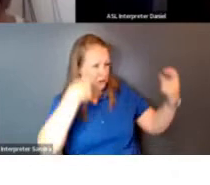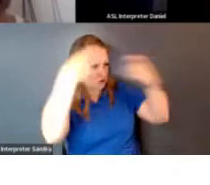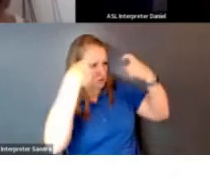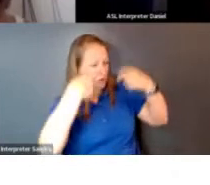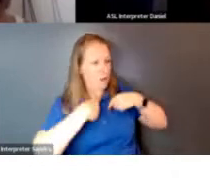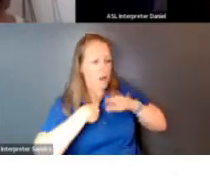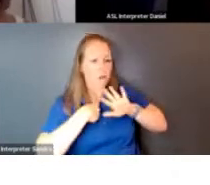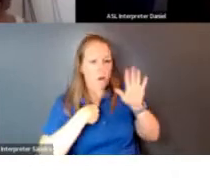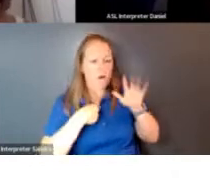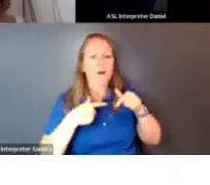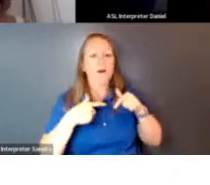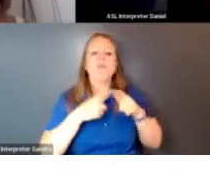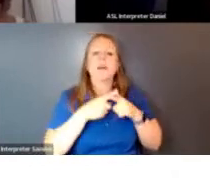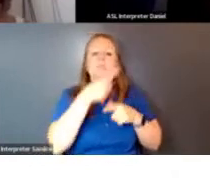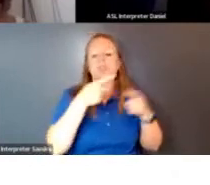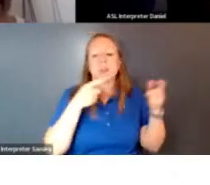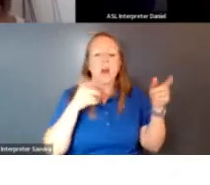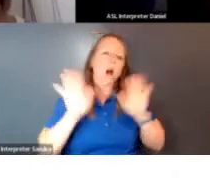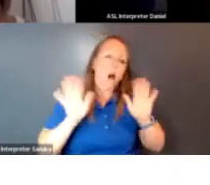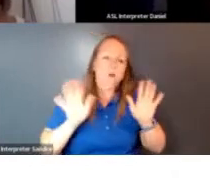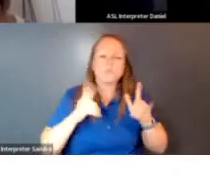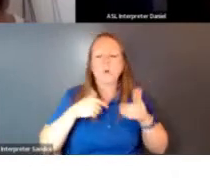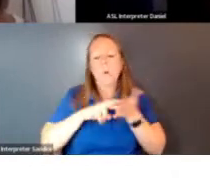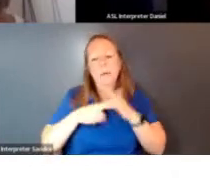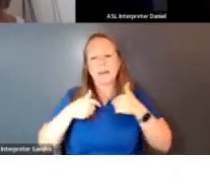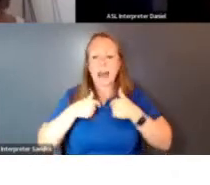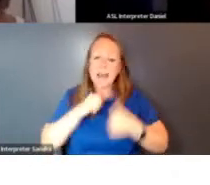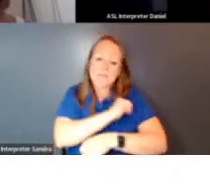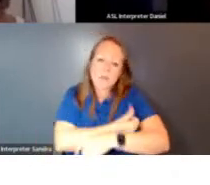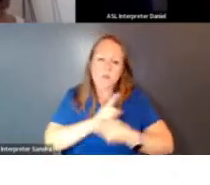tried to explain that she meant she had the authority to ensure that program guidelines were